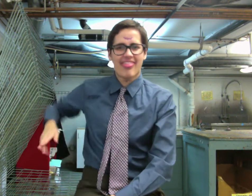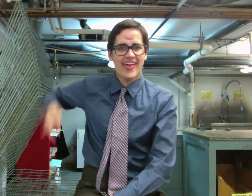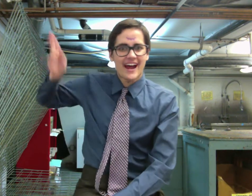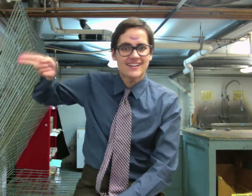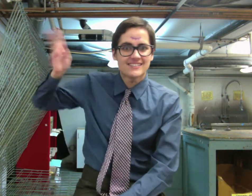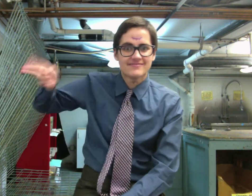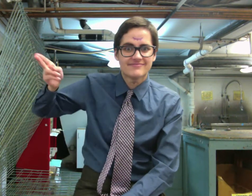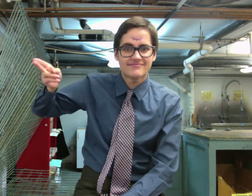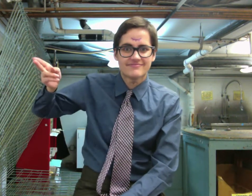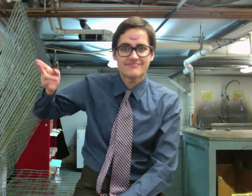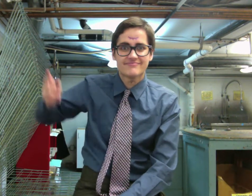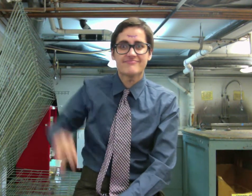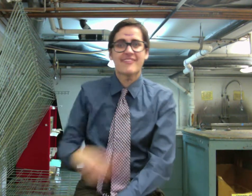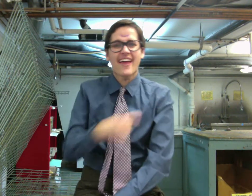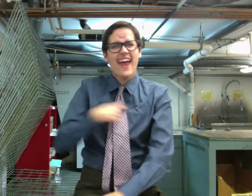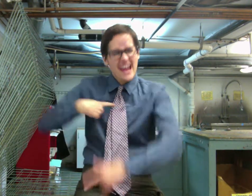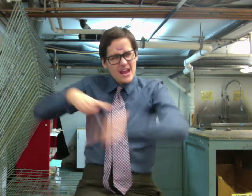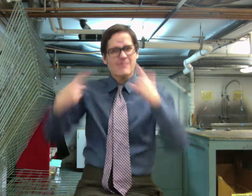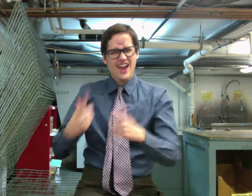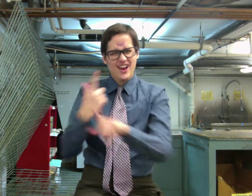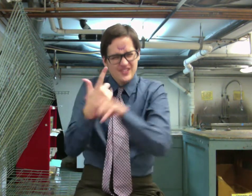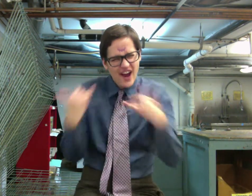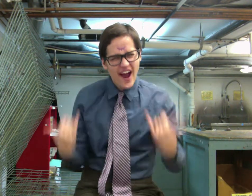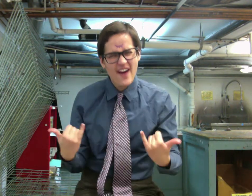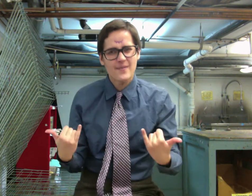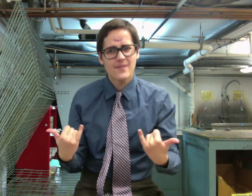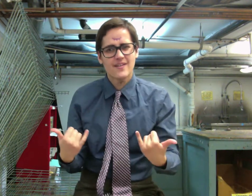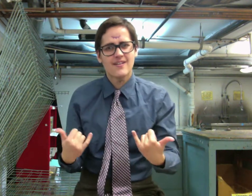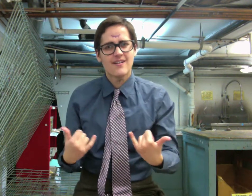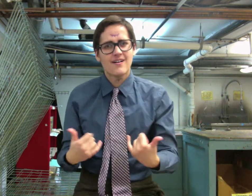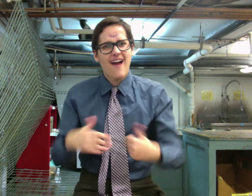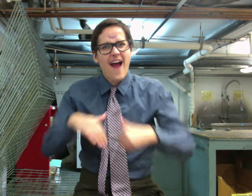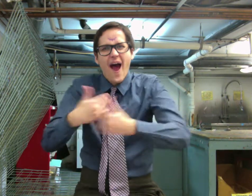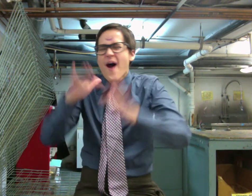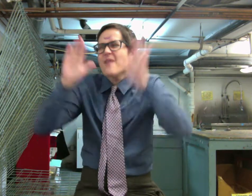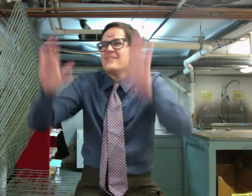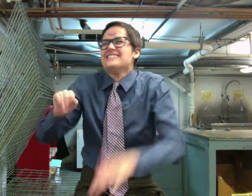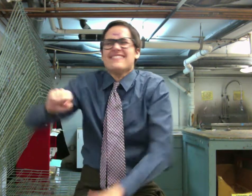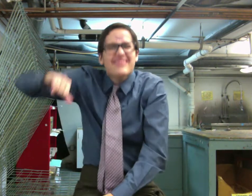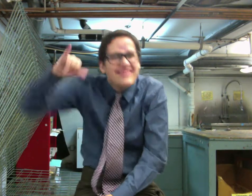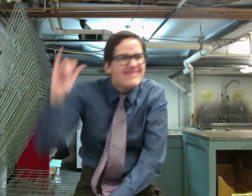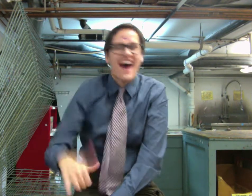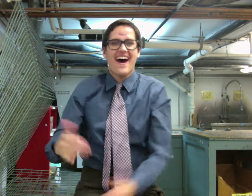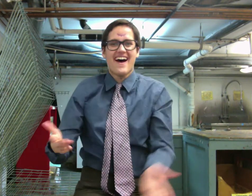history yet. We are happening now. How miraculous is that?